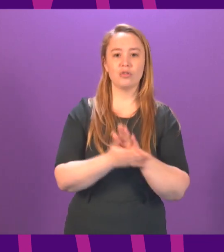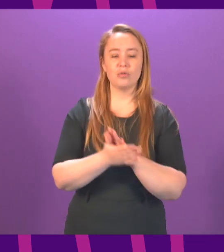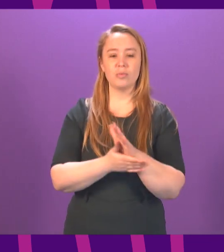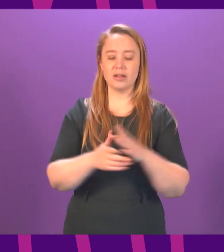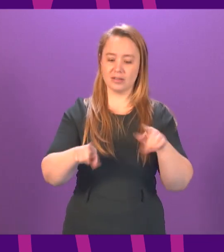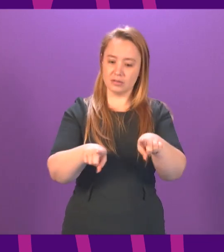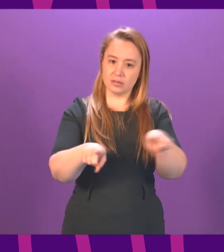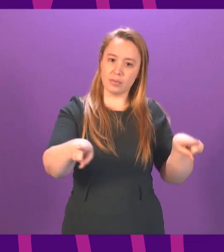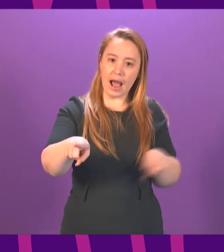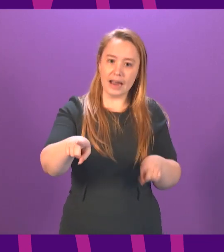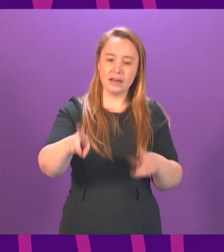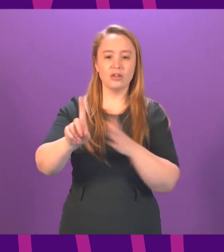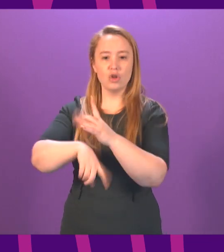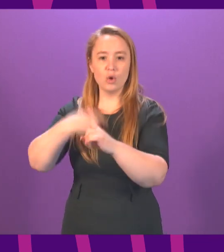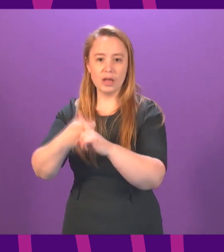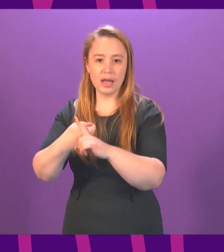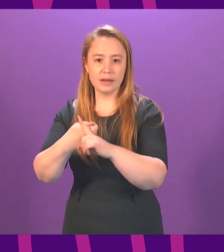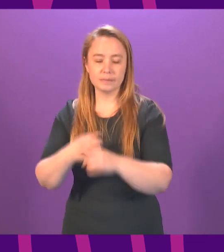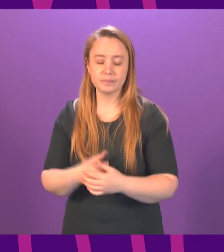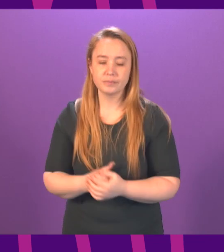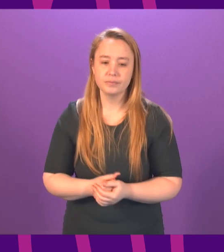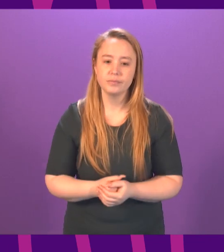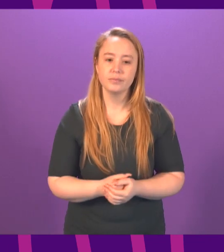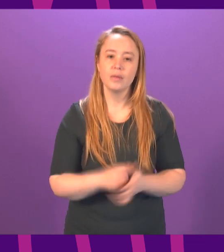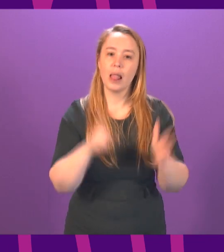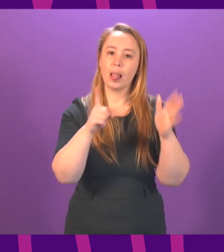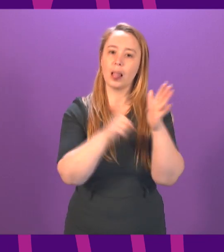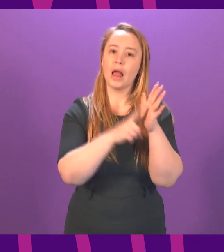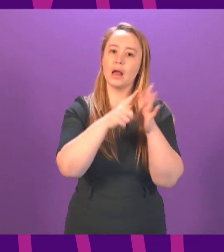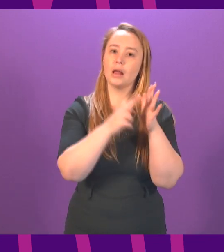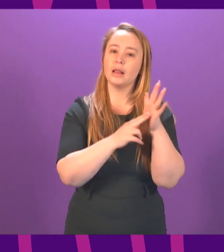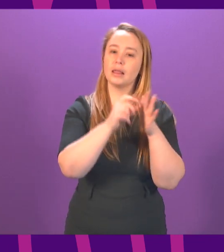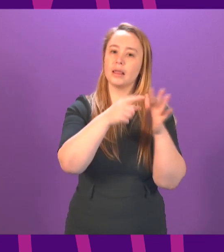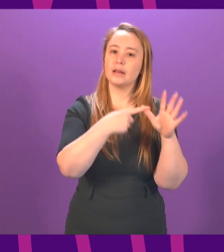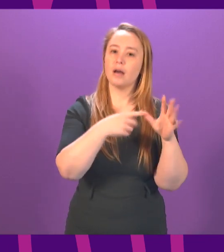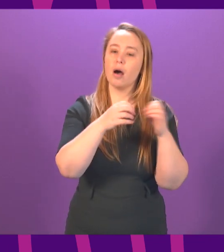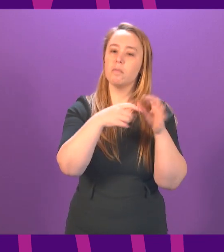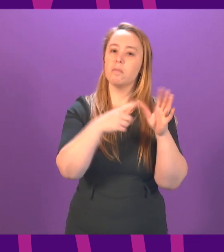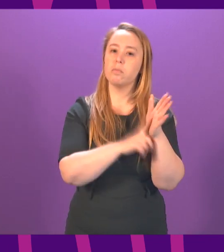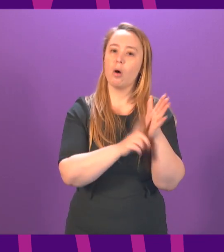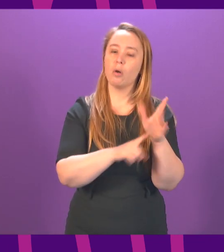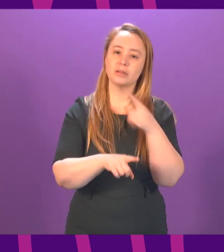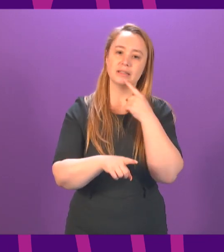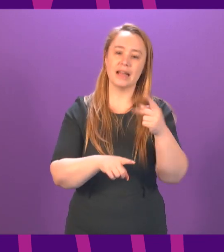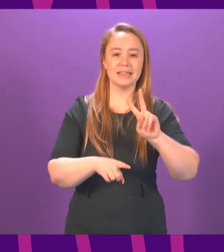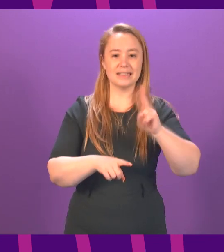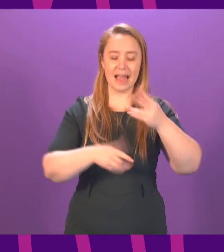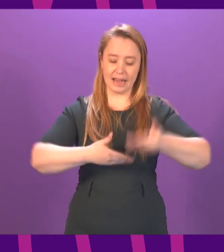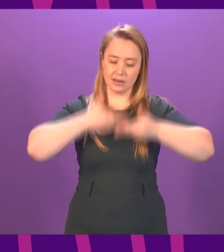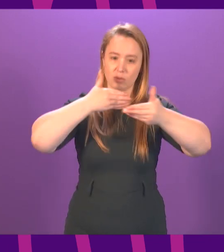Yesterday, Professor Linda Bauld criticised the lack of preparation for the second wave. She went on to urge the Government to get ready